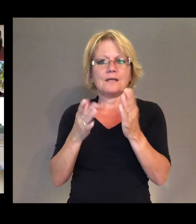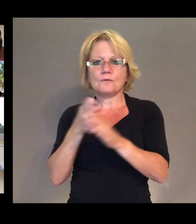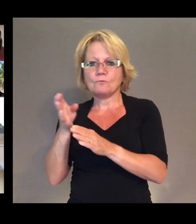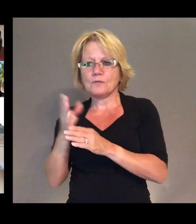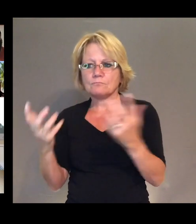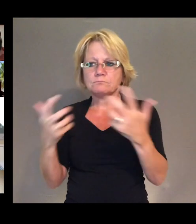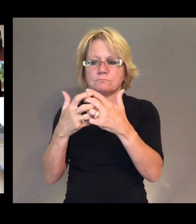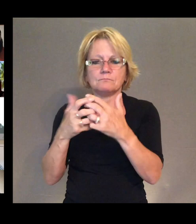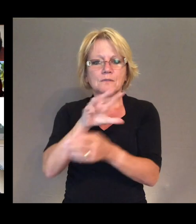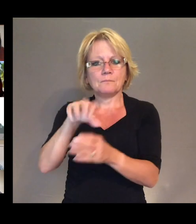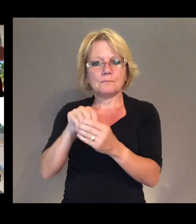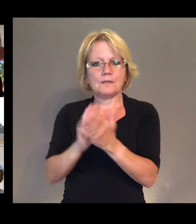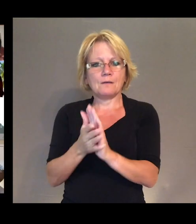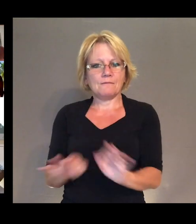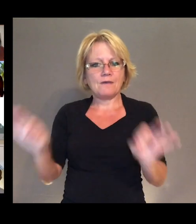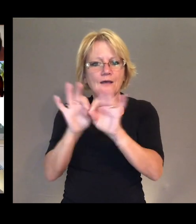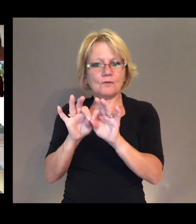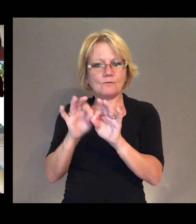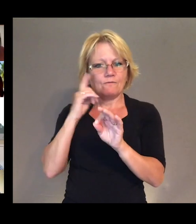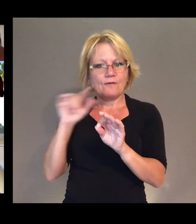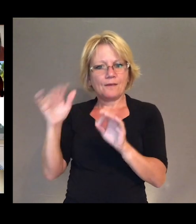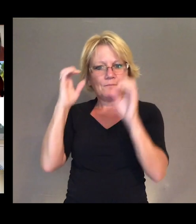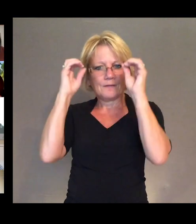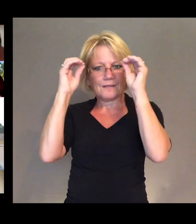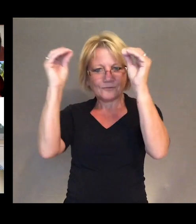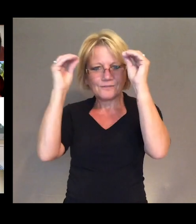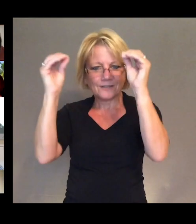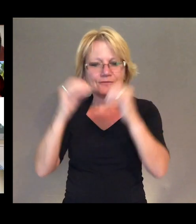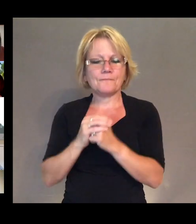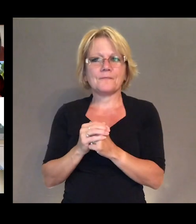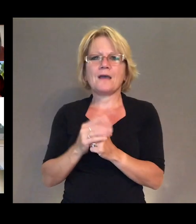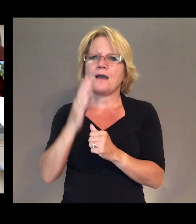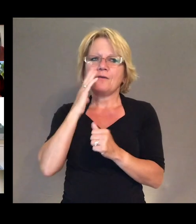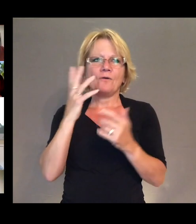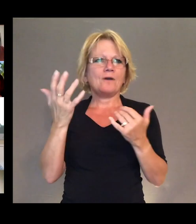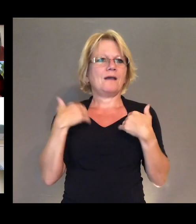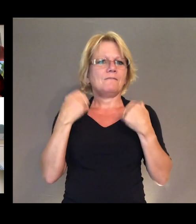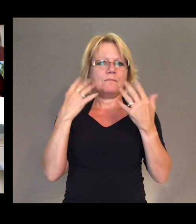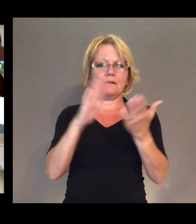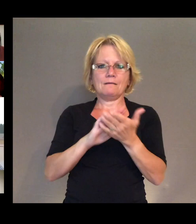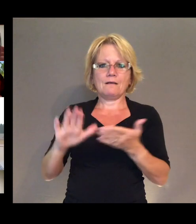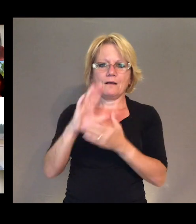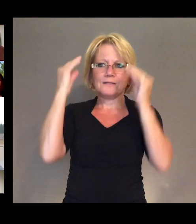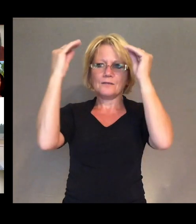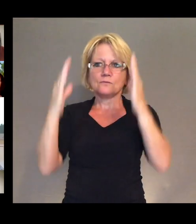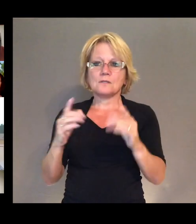Now, I know we're in a forum with tons of college educators, but college isn't for everyone, right?